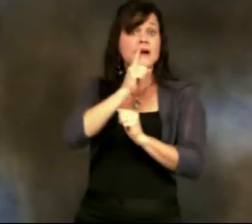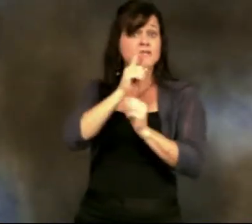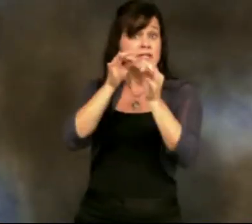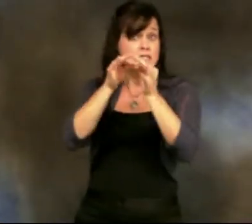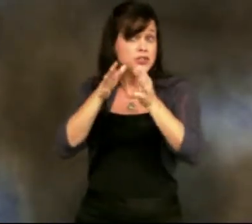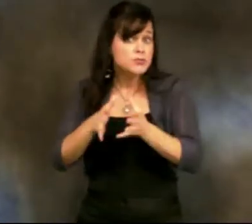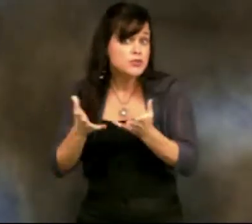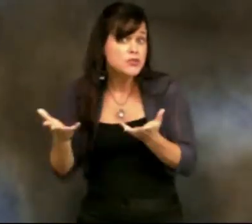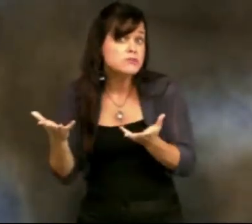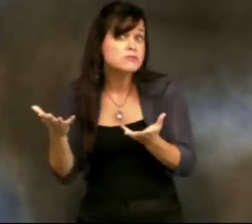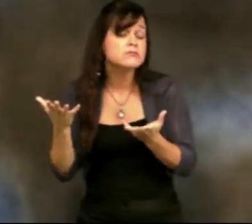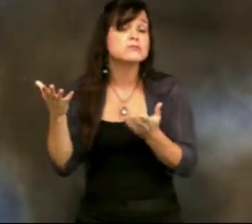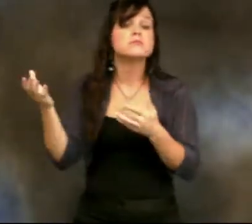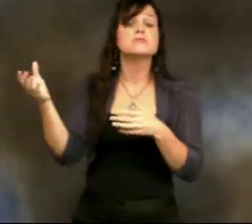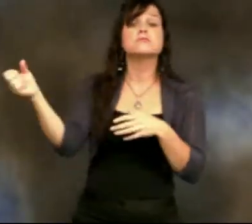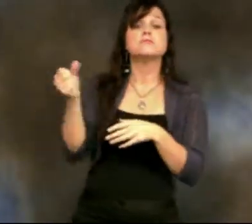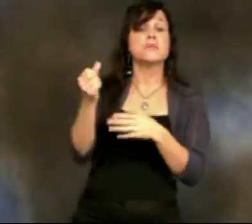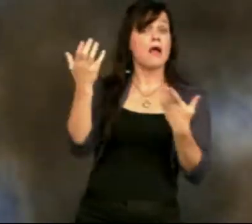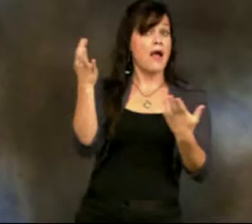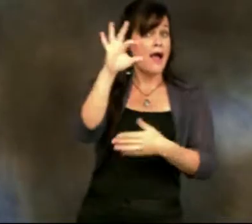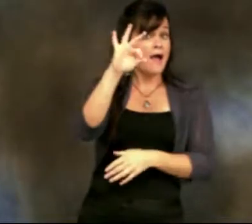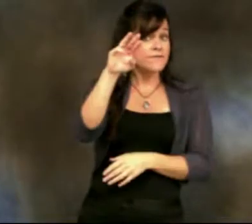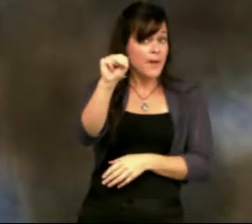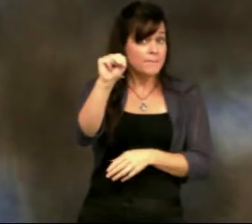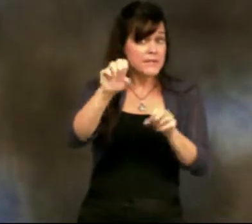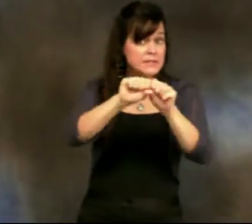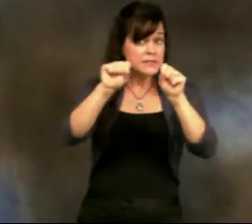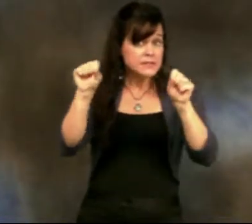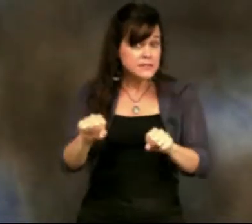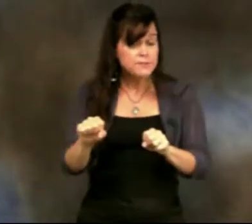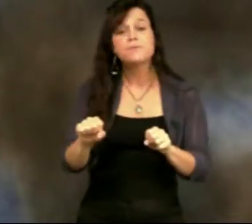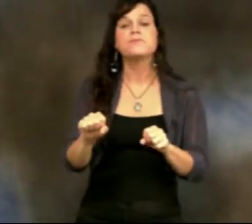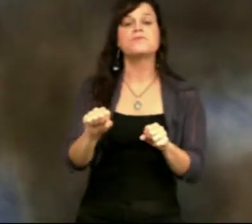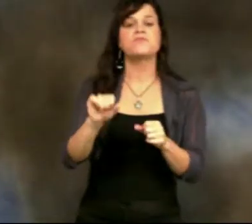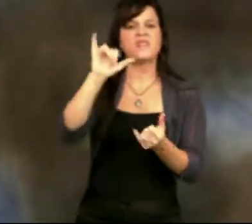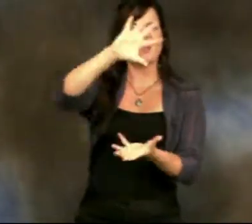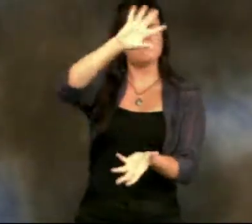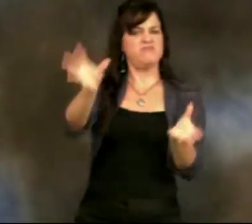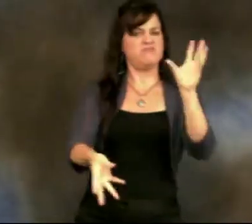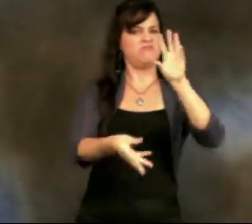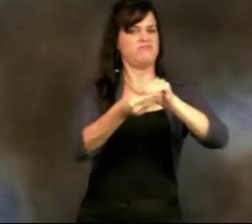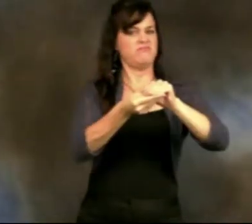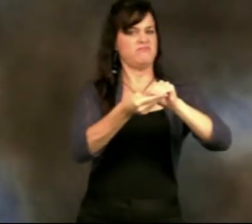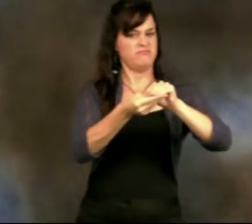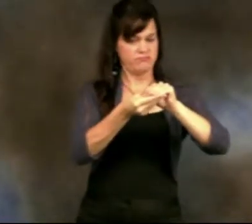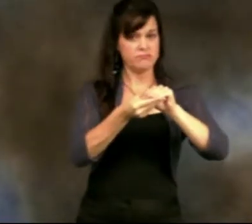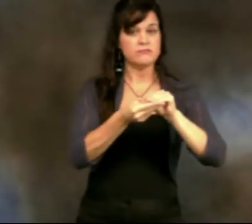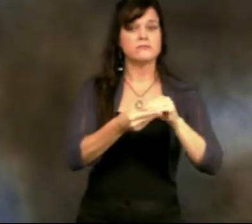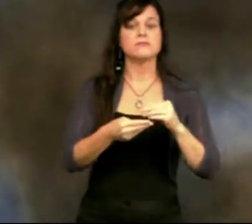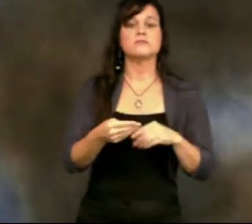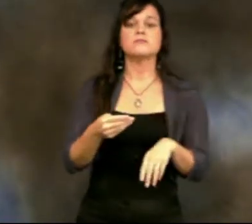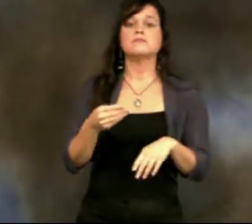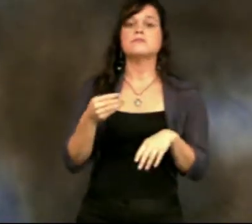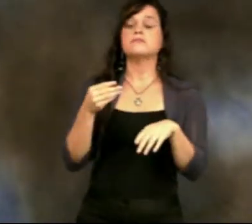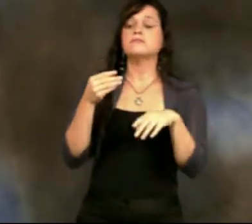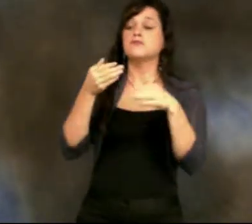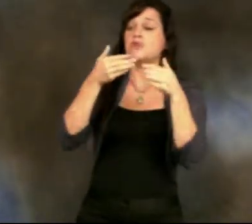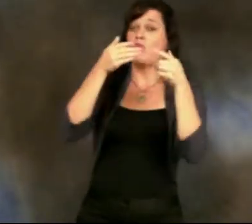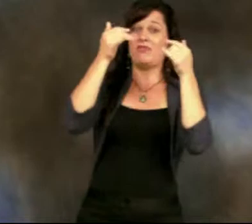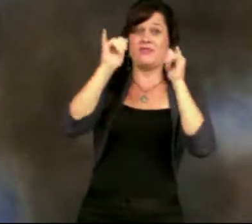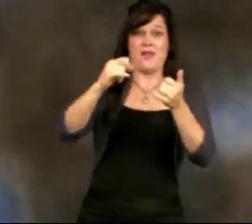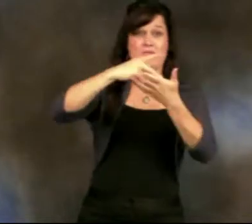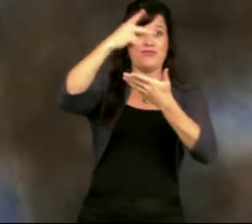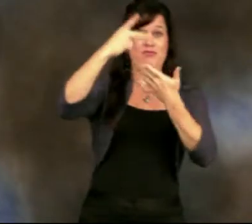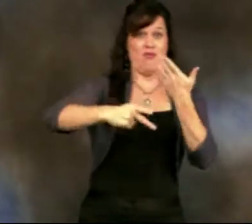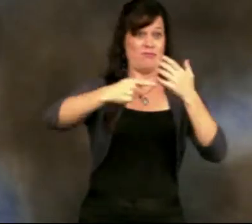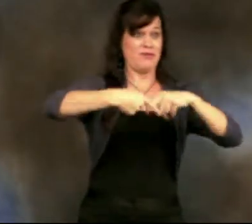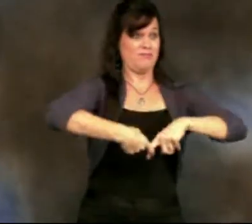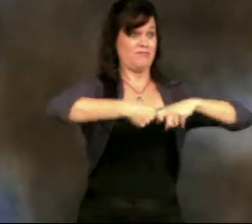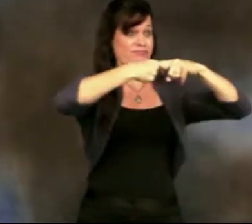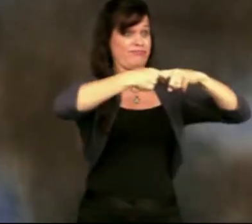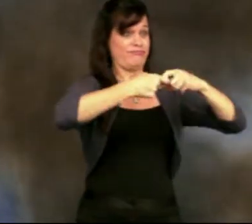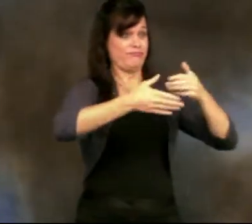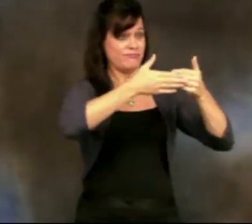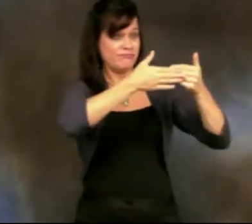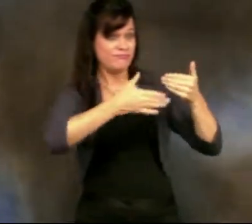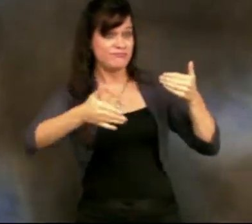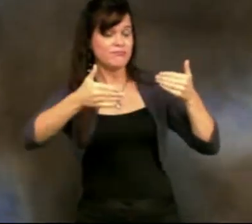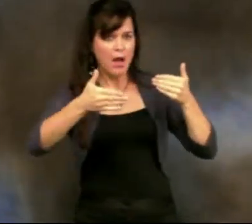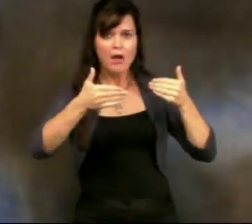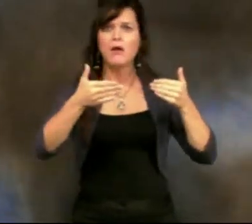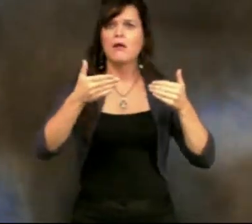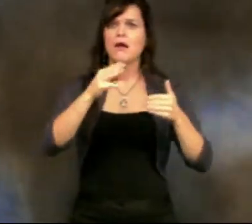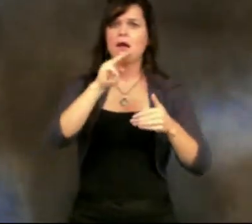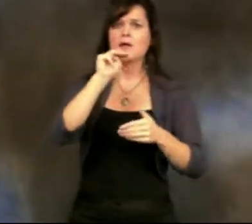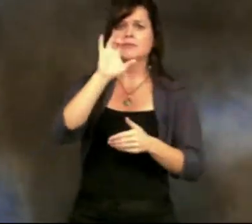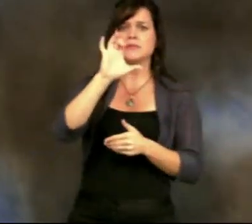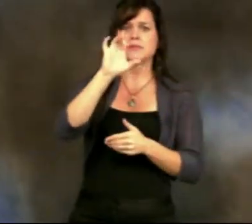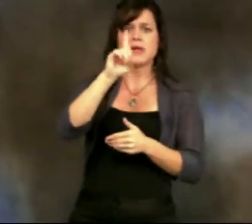oral transliterators, deaf interpreters, and fm systems. Since the suspension of the MCDHH